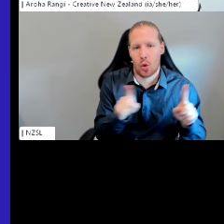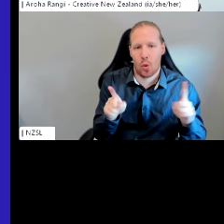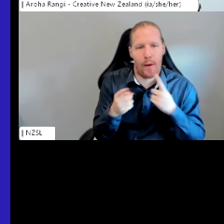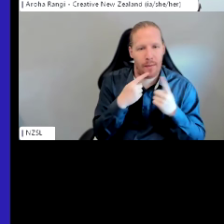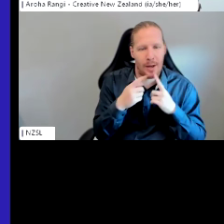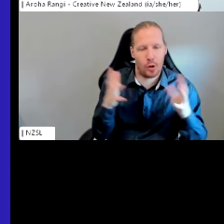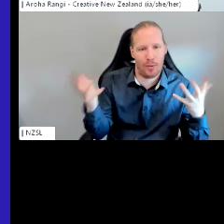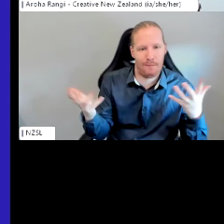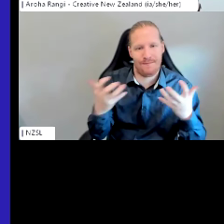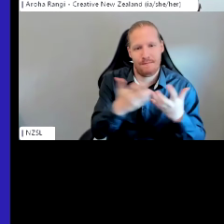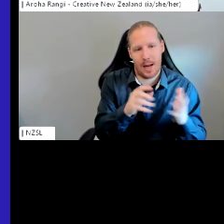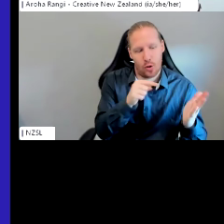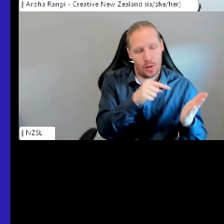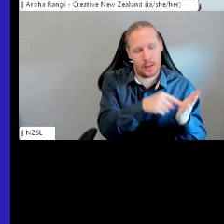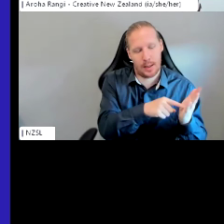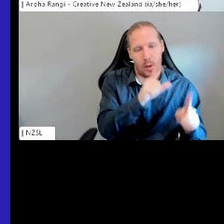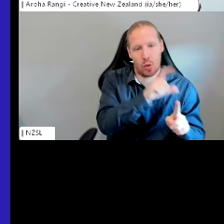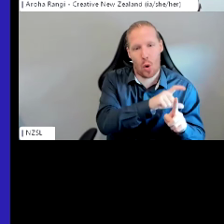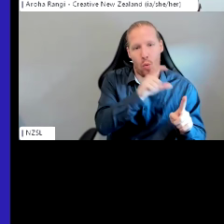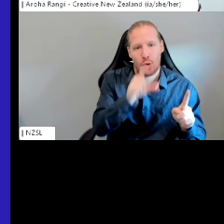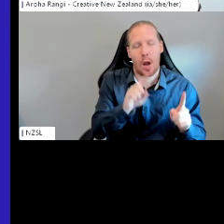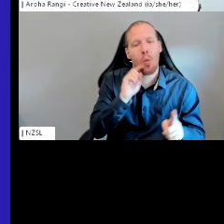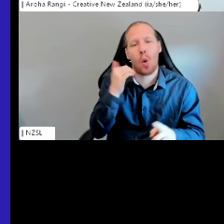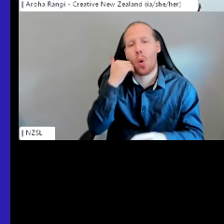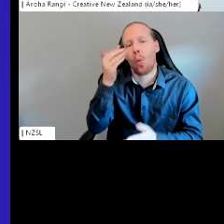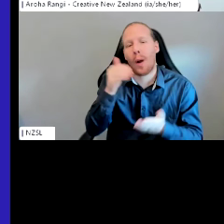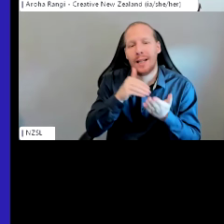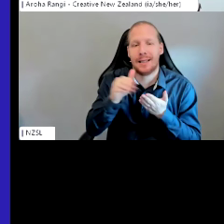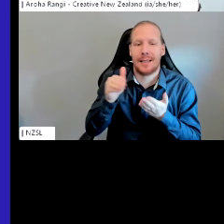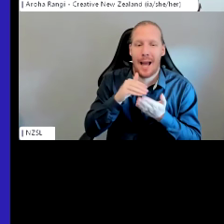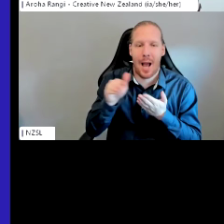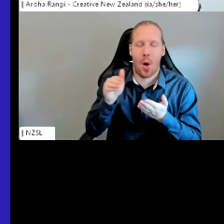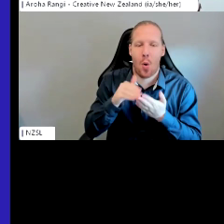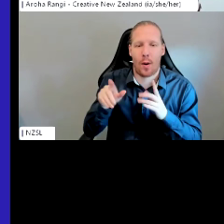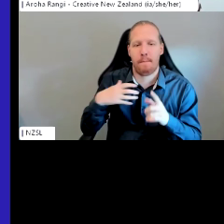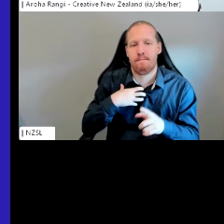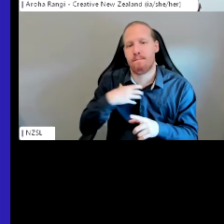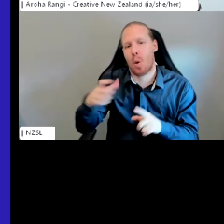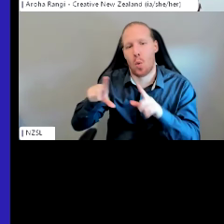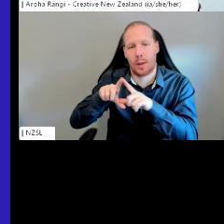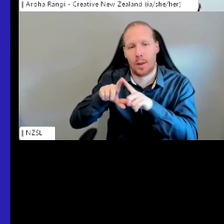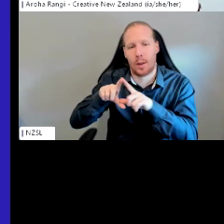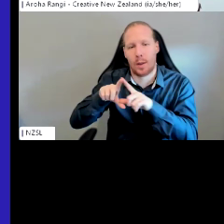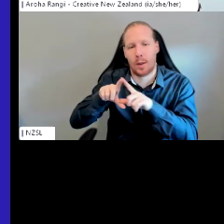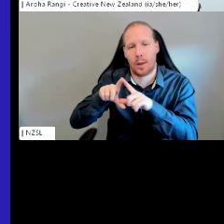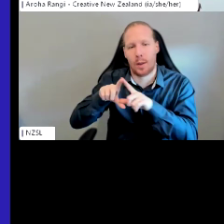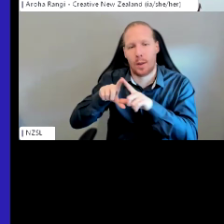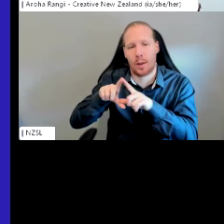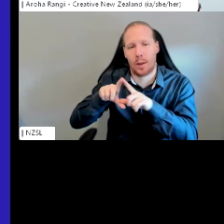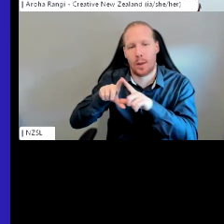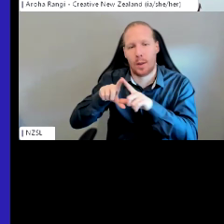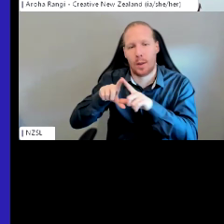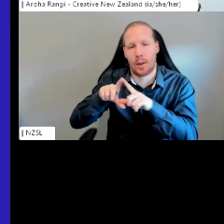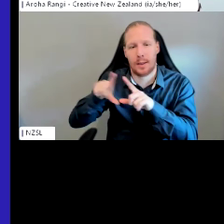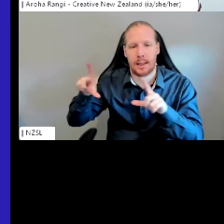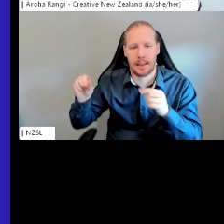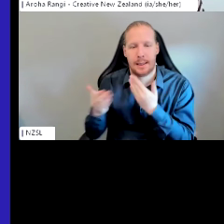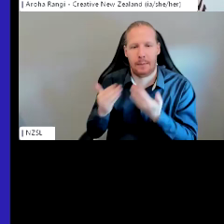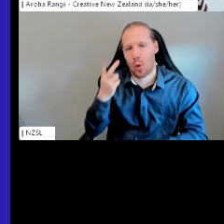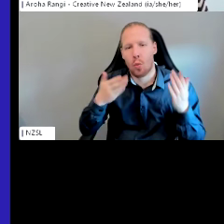will if you just say does someone have a recent track record of attending something very similar.